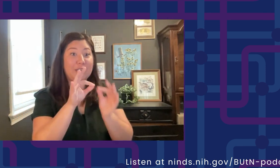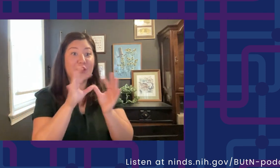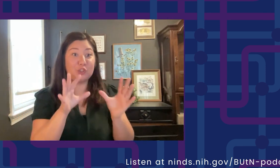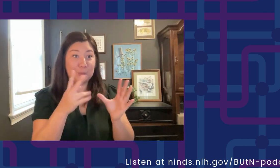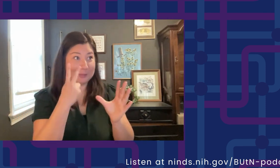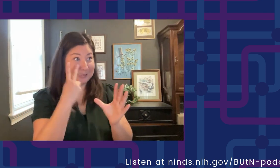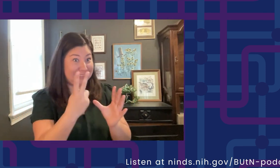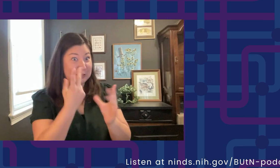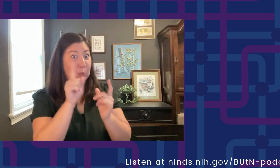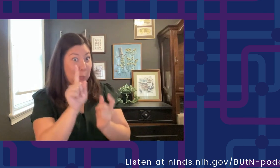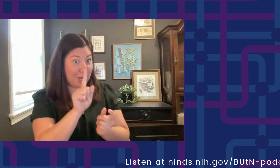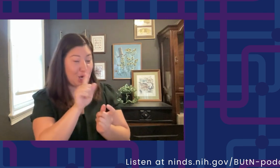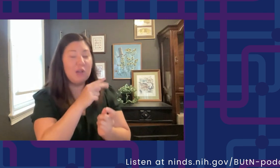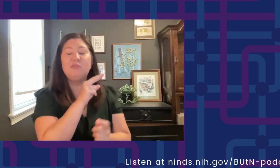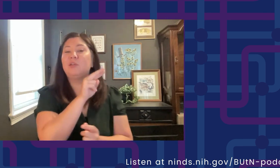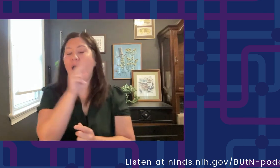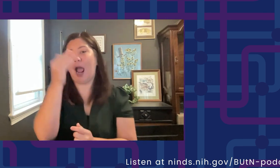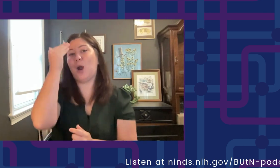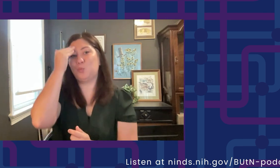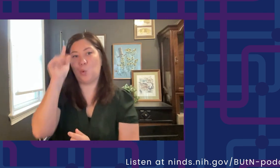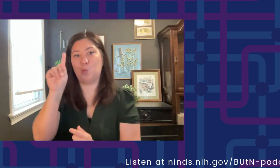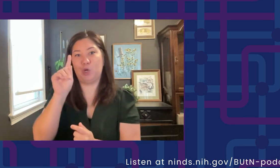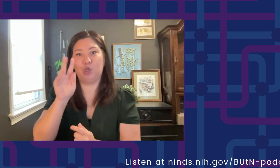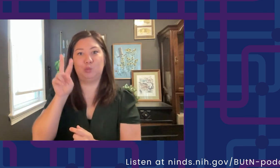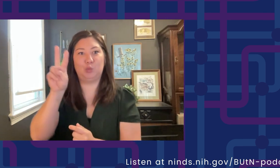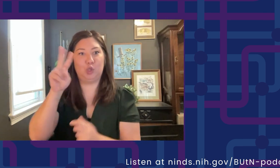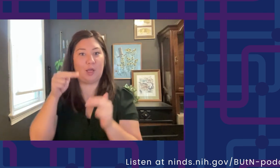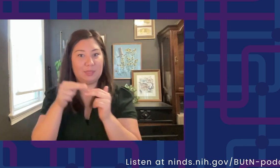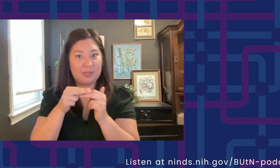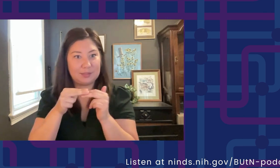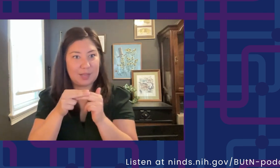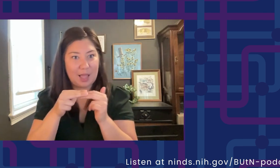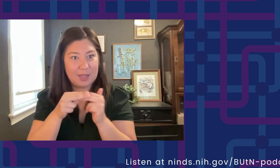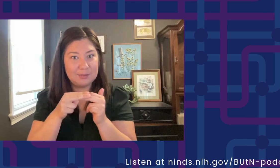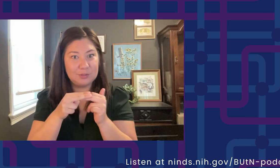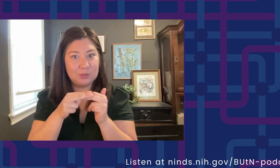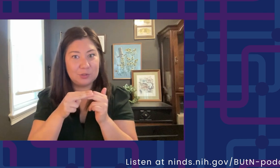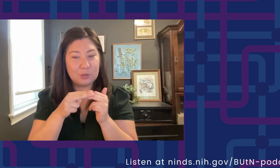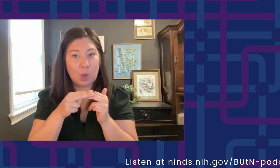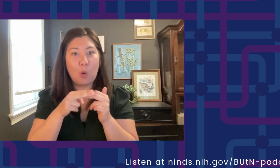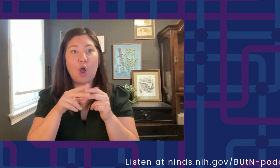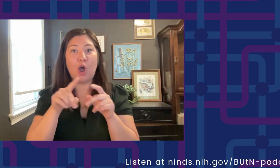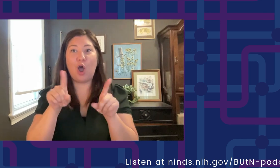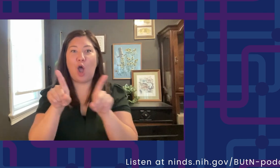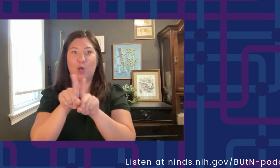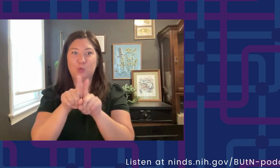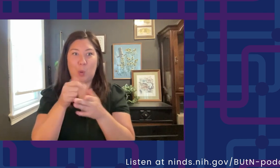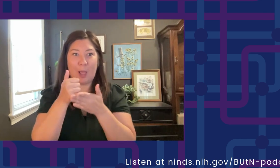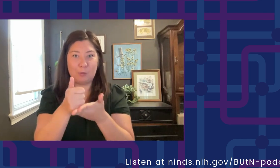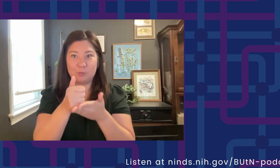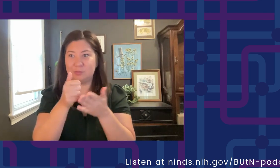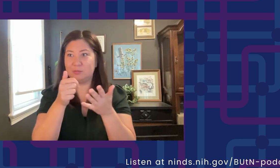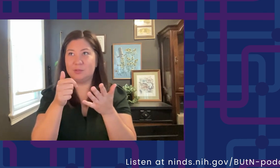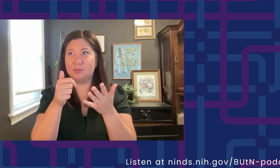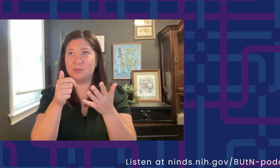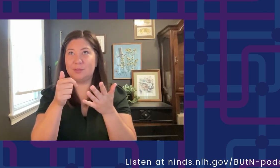I'll immediately know where to look and I don't have to scan the slide and be able to focus back on the interpreter.